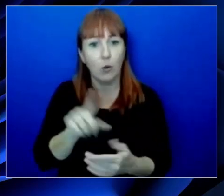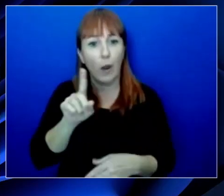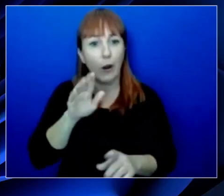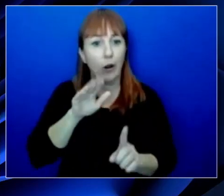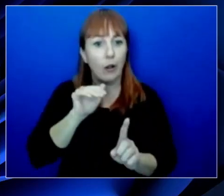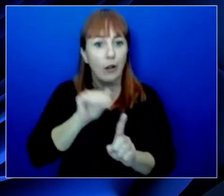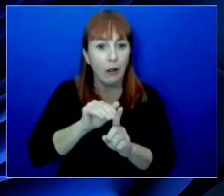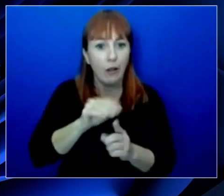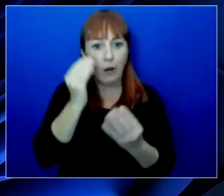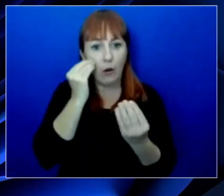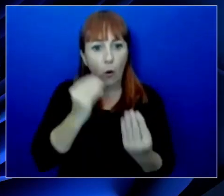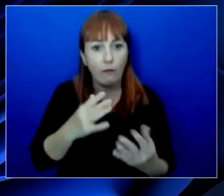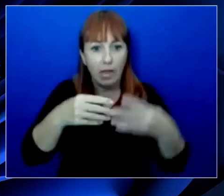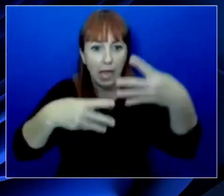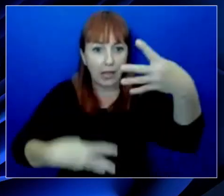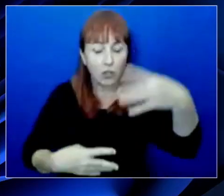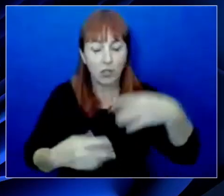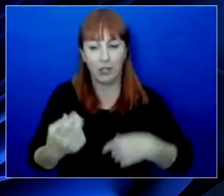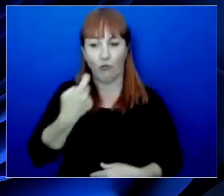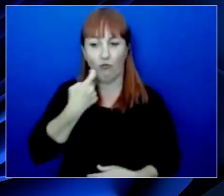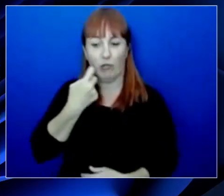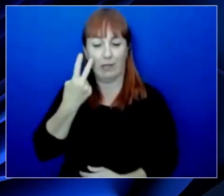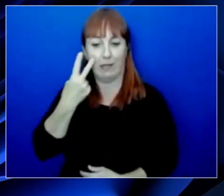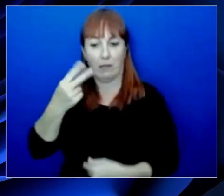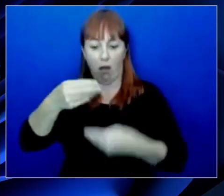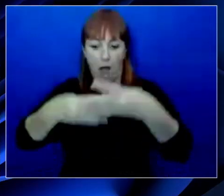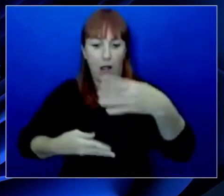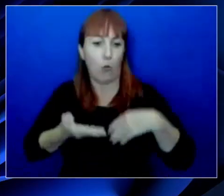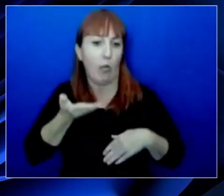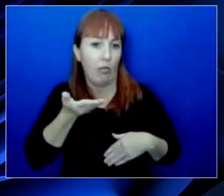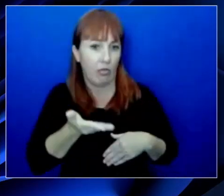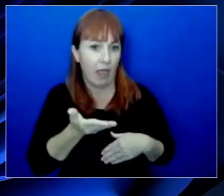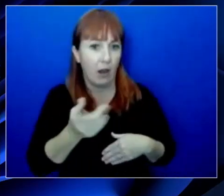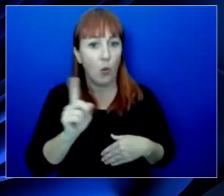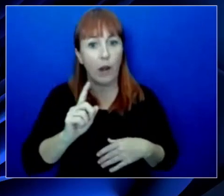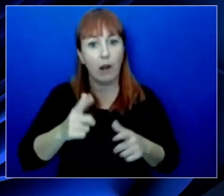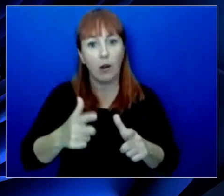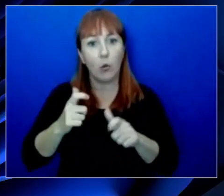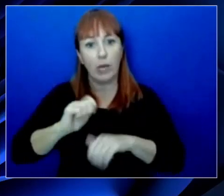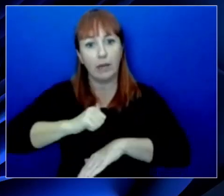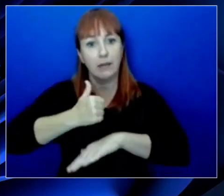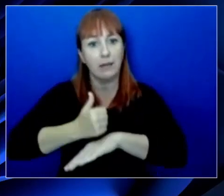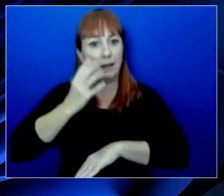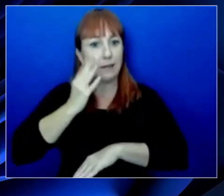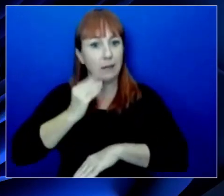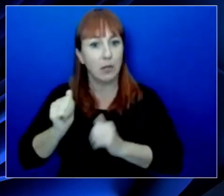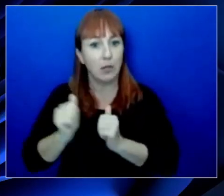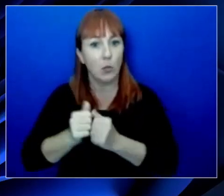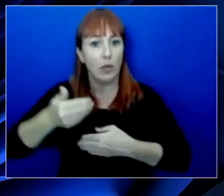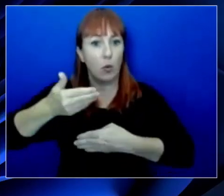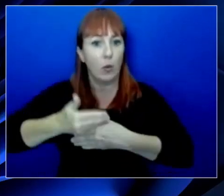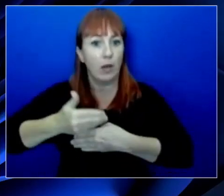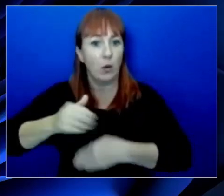of the things that you saw just a minute ago in our quick settings, experience with Windows A.